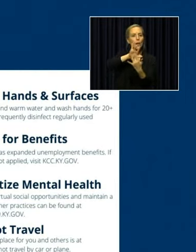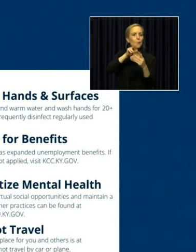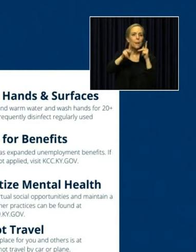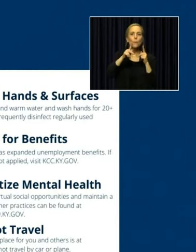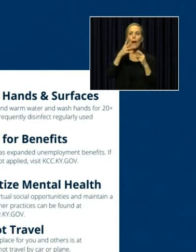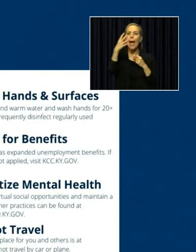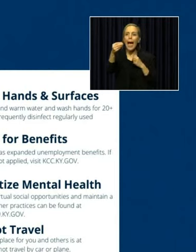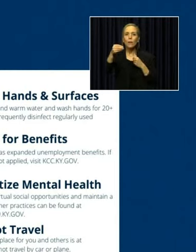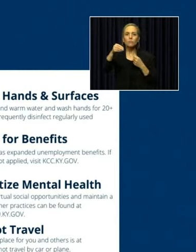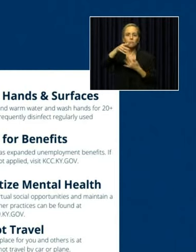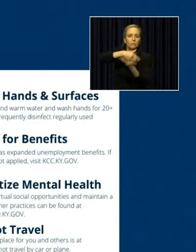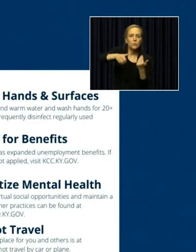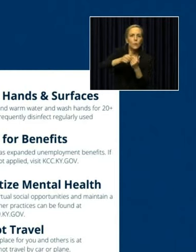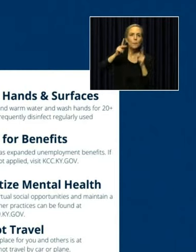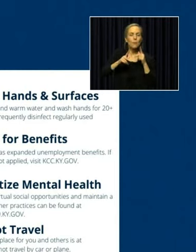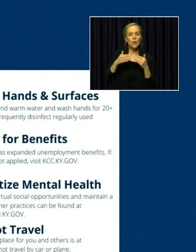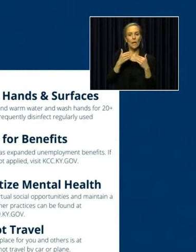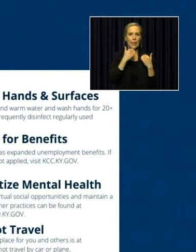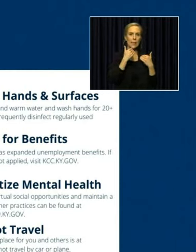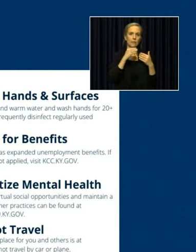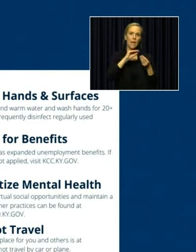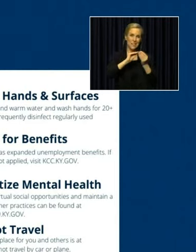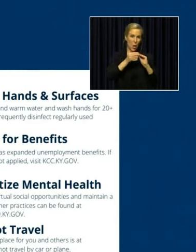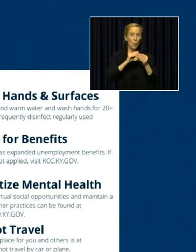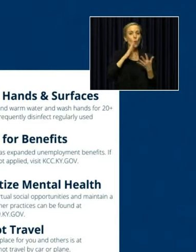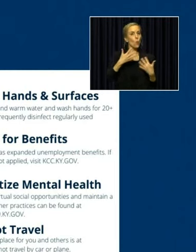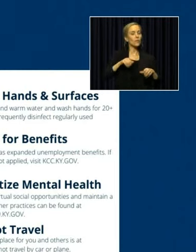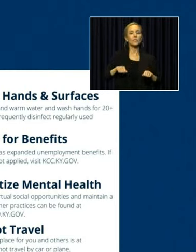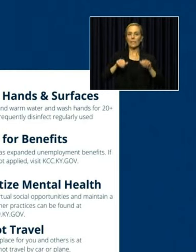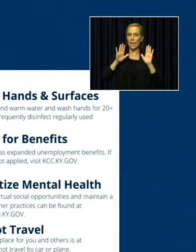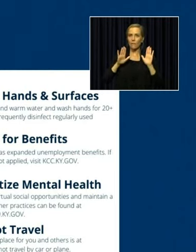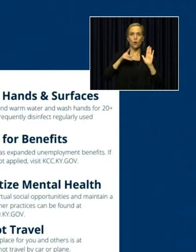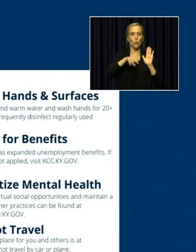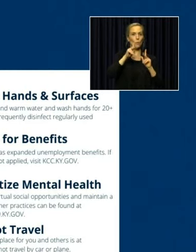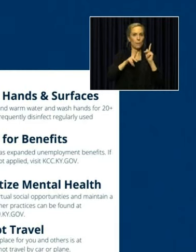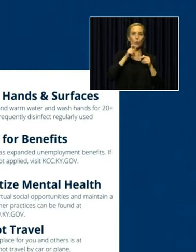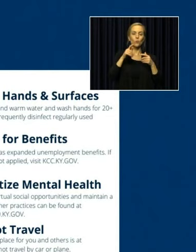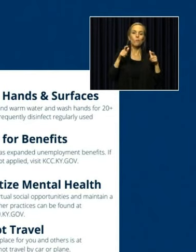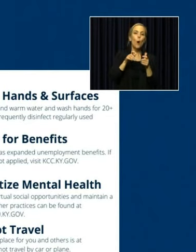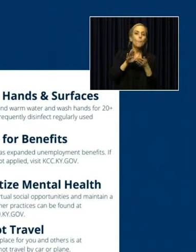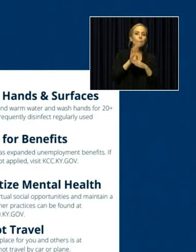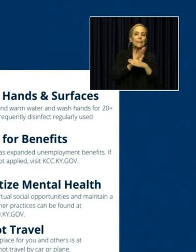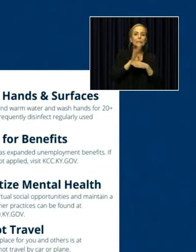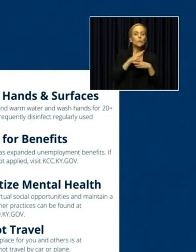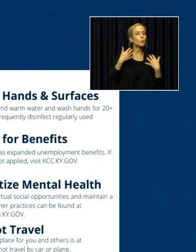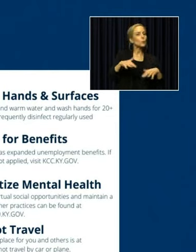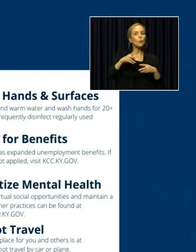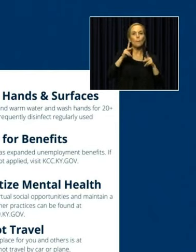DOLLARS WE GET FOR SO MANY PROGRAMS. IT IS REALLY IMPORTANT.